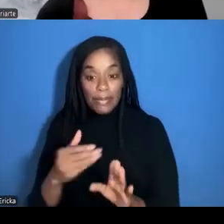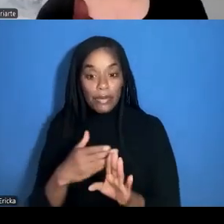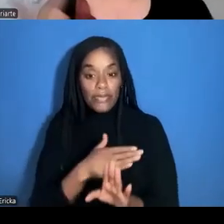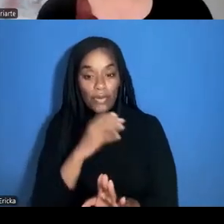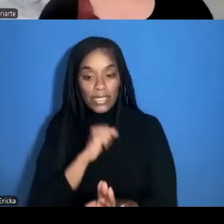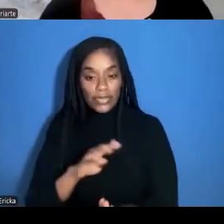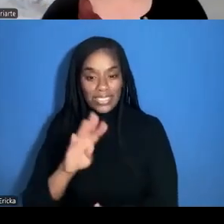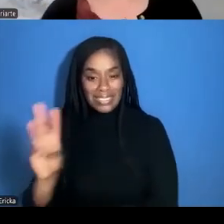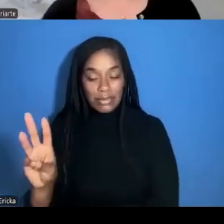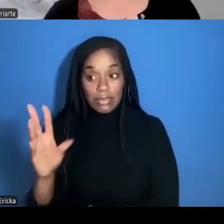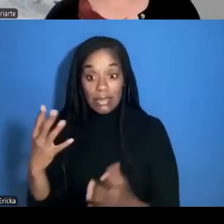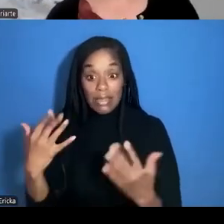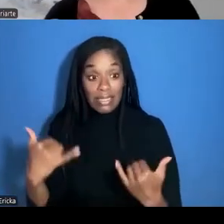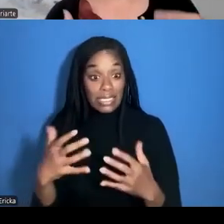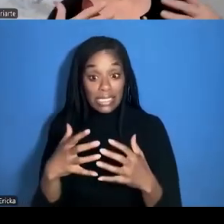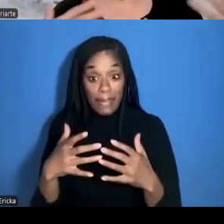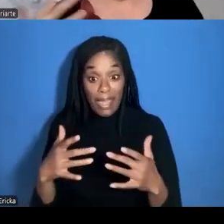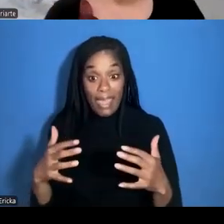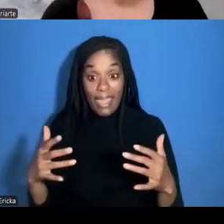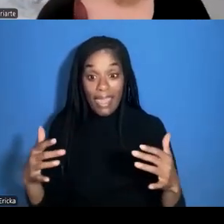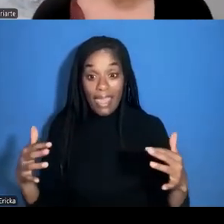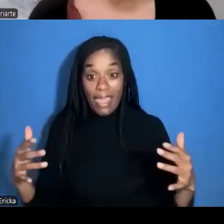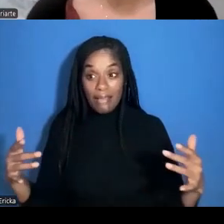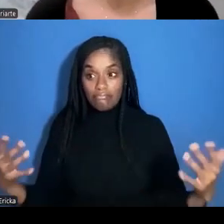This expansion has now allowed even more people